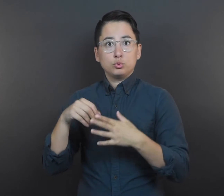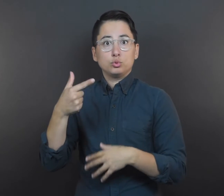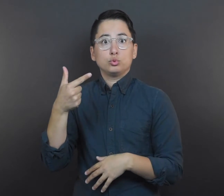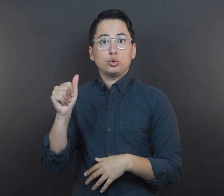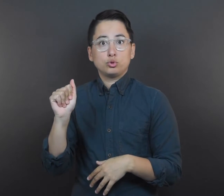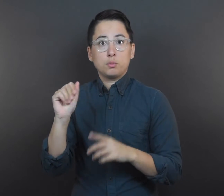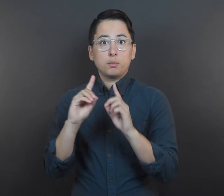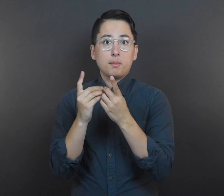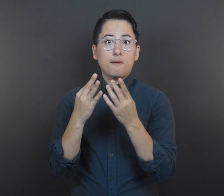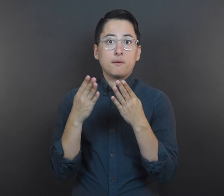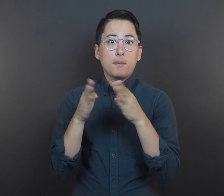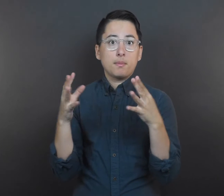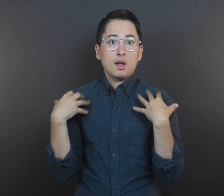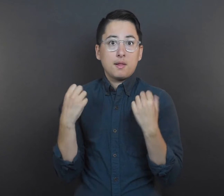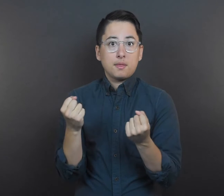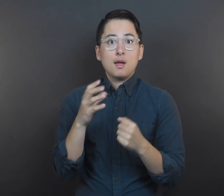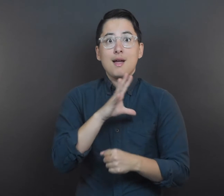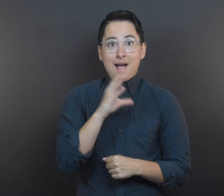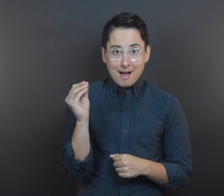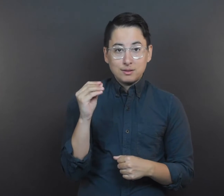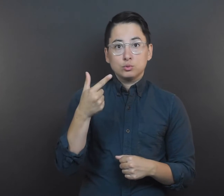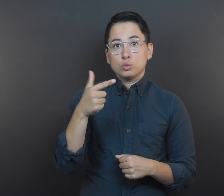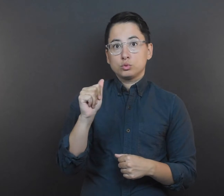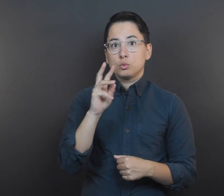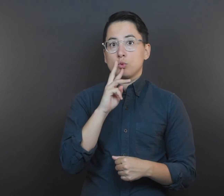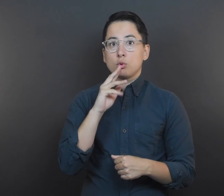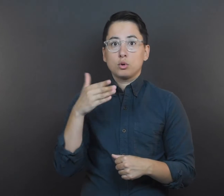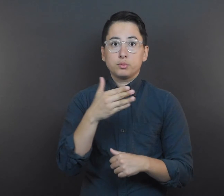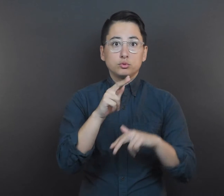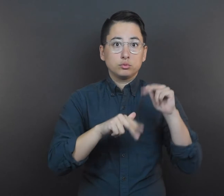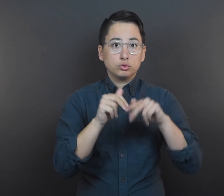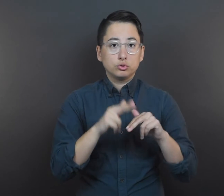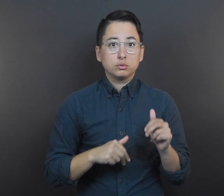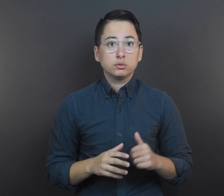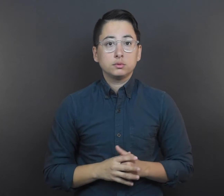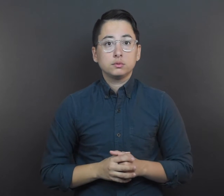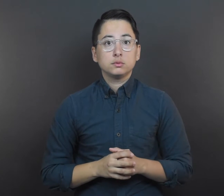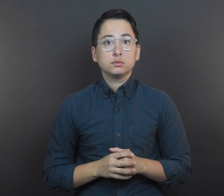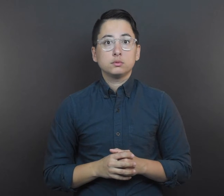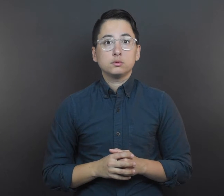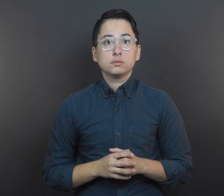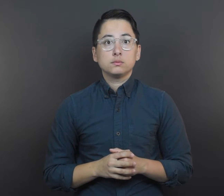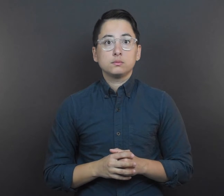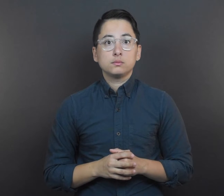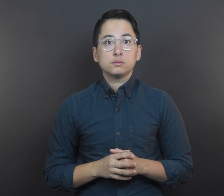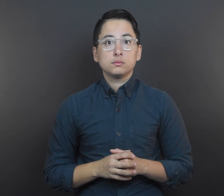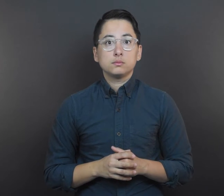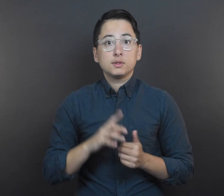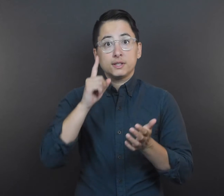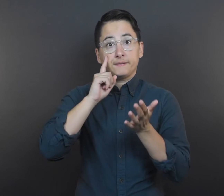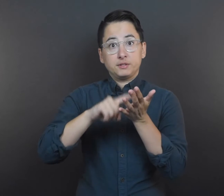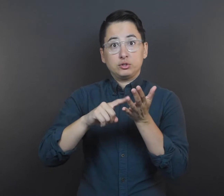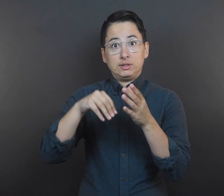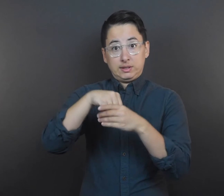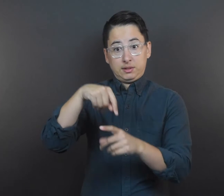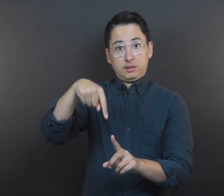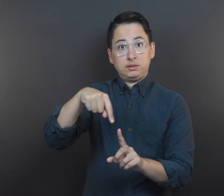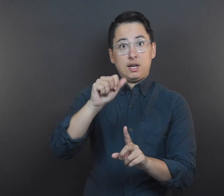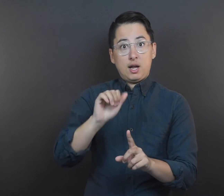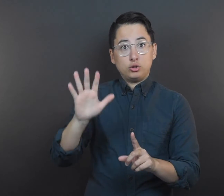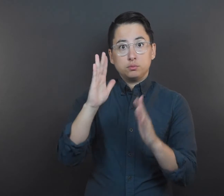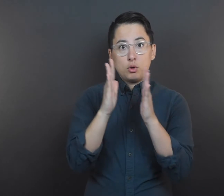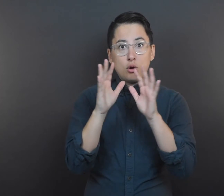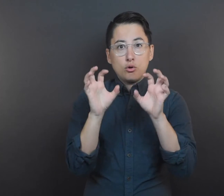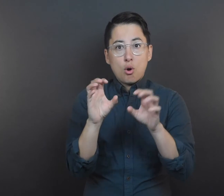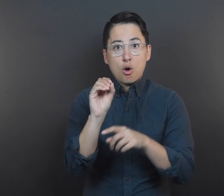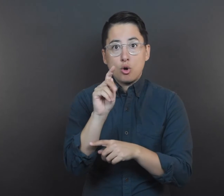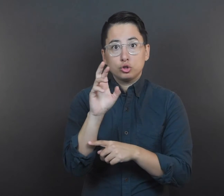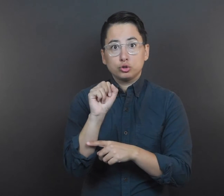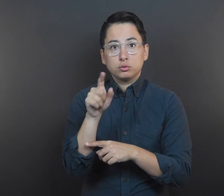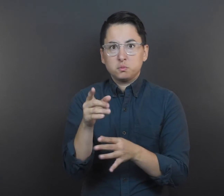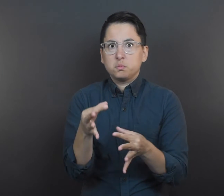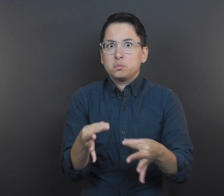The investigation into the Asian small-clawed otters is especially important because it